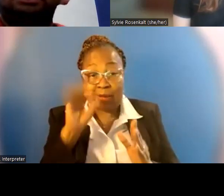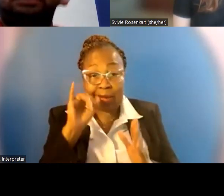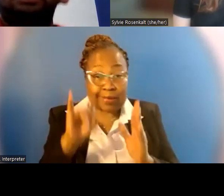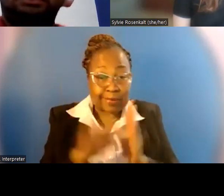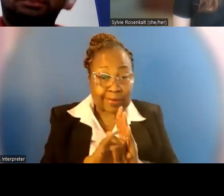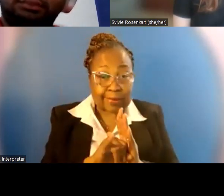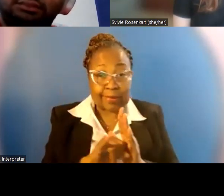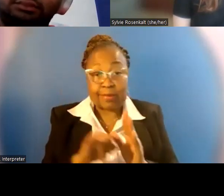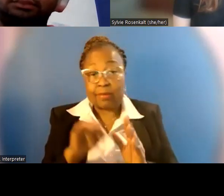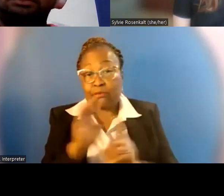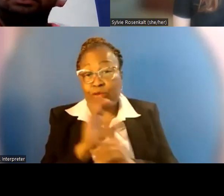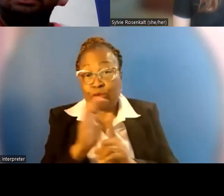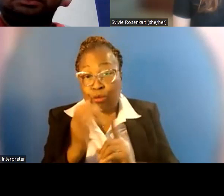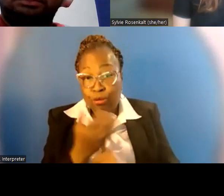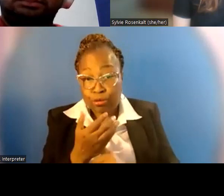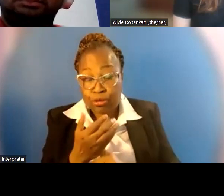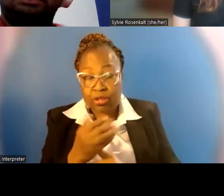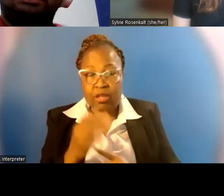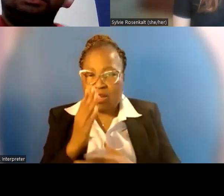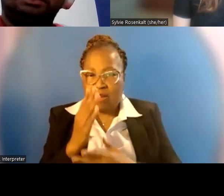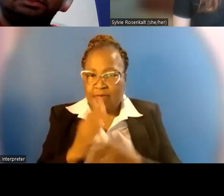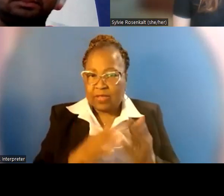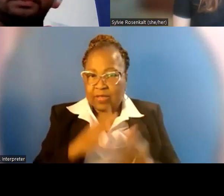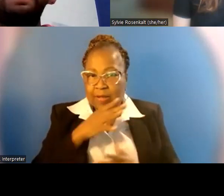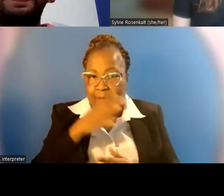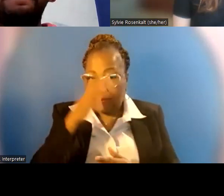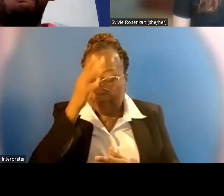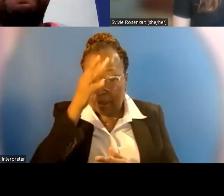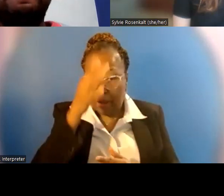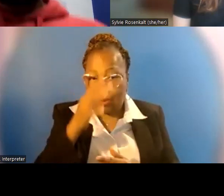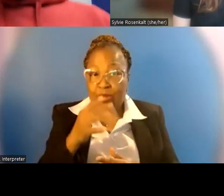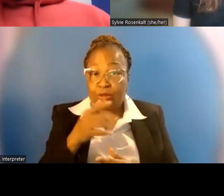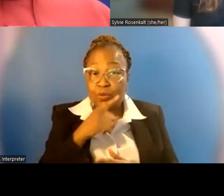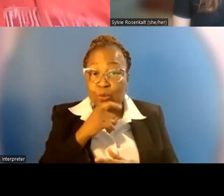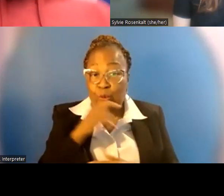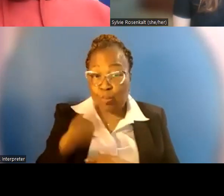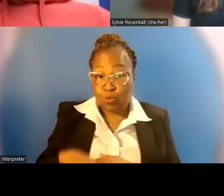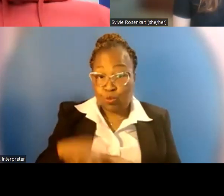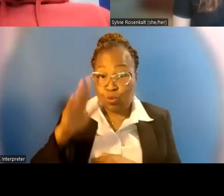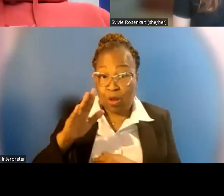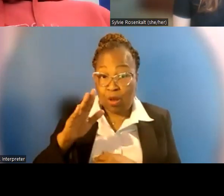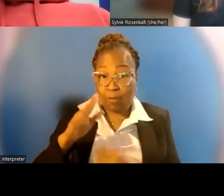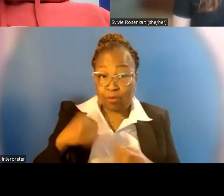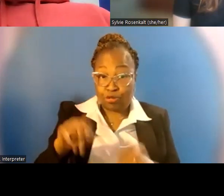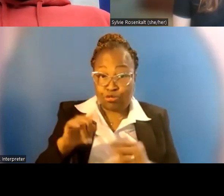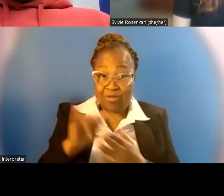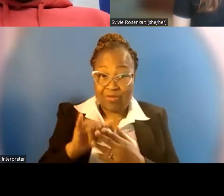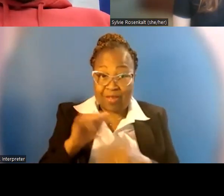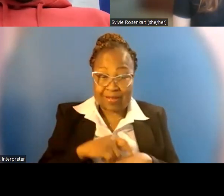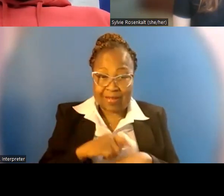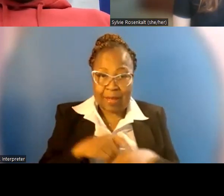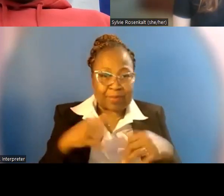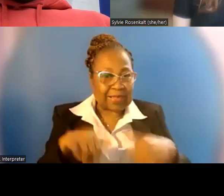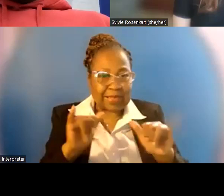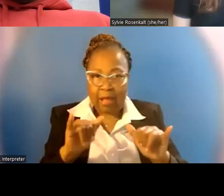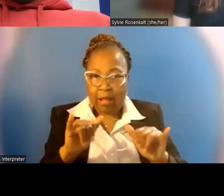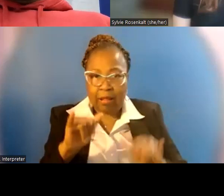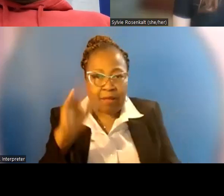And for some parents that, you know, grew up during this time, still to this day have no idea of kind of